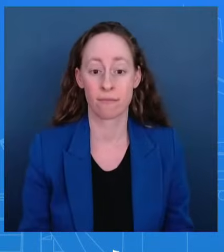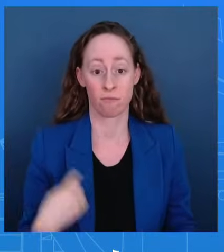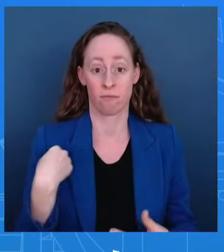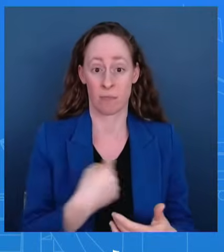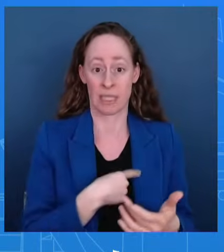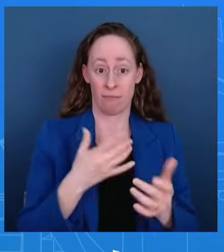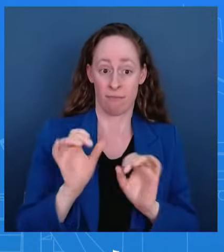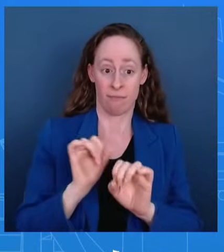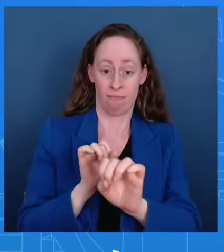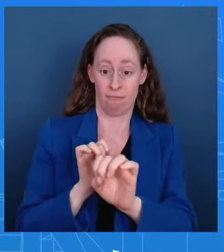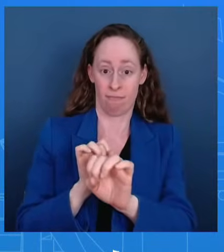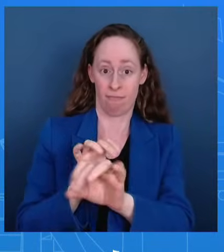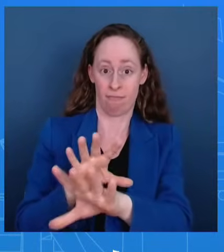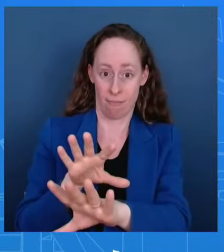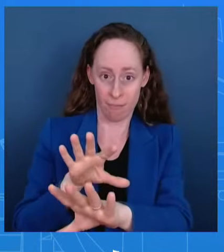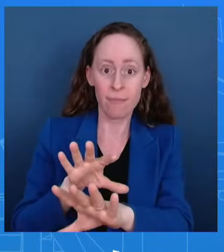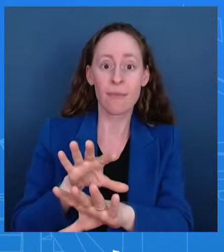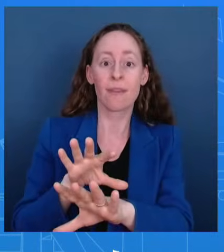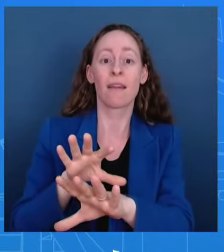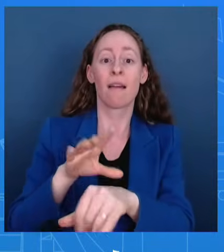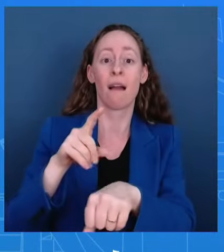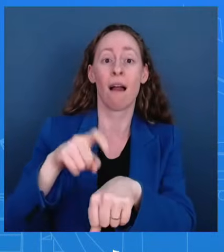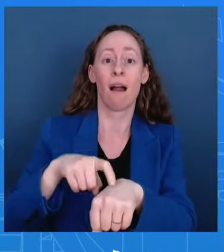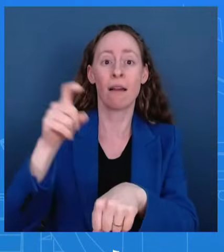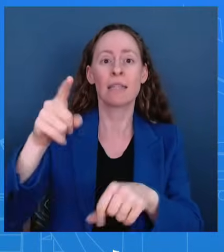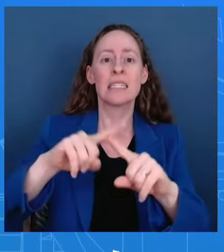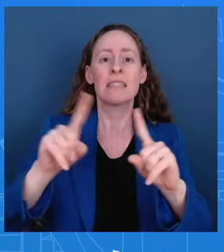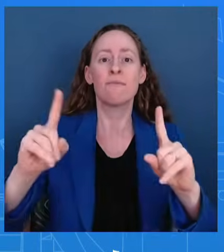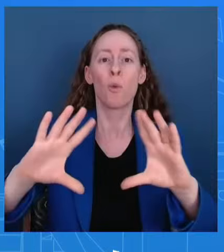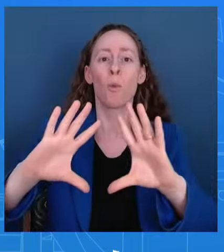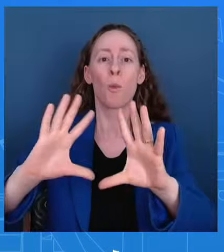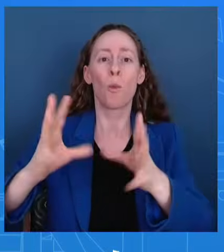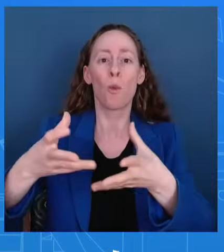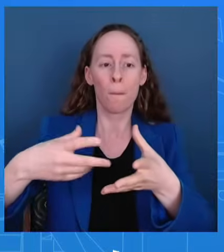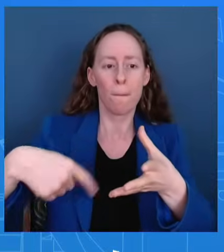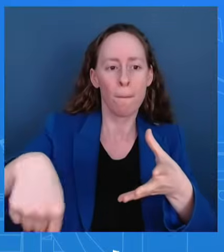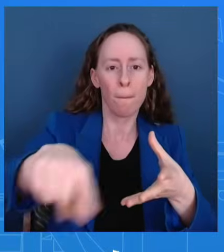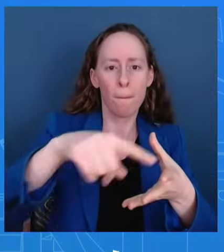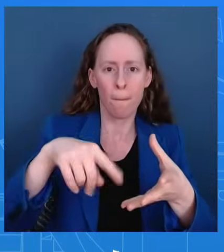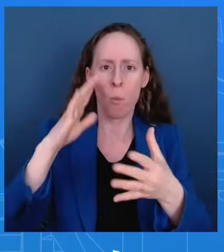So, it's a part of the beach where it can be placed safely